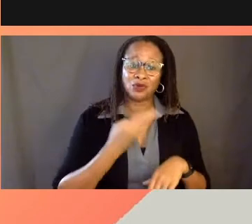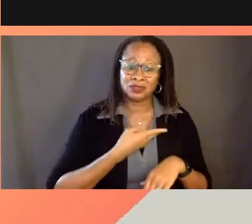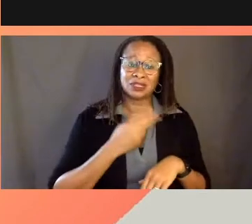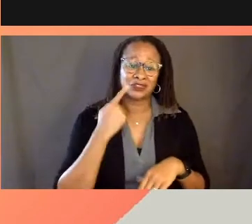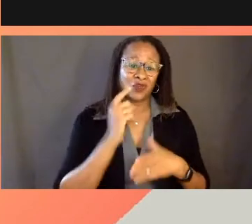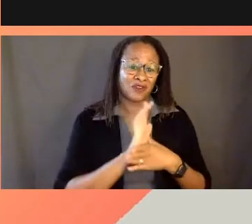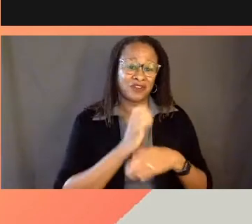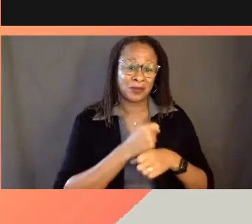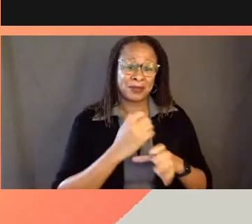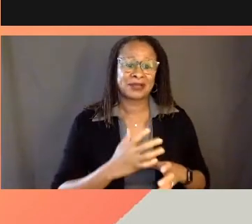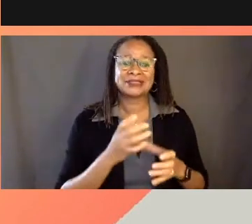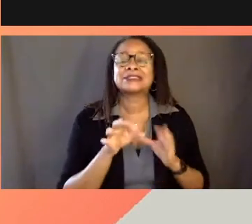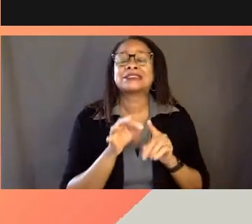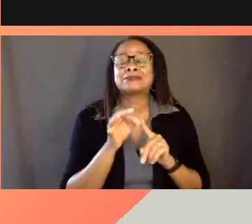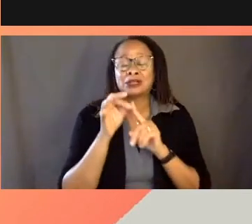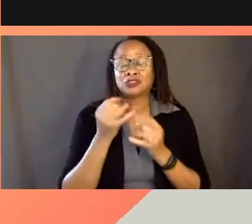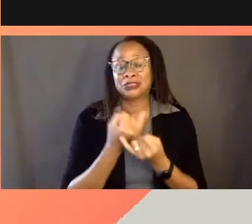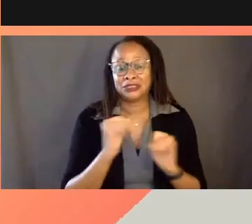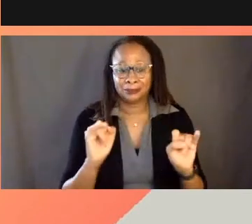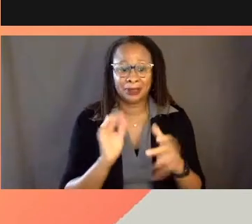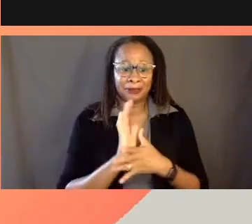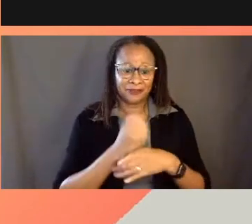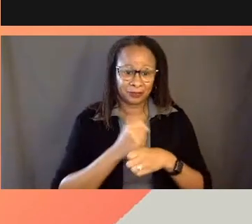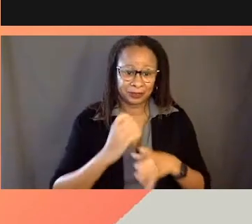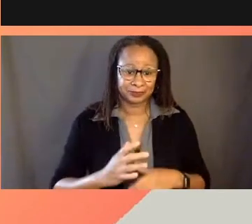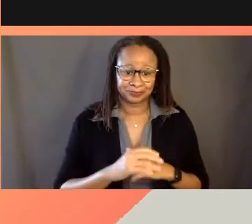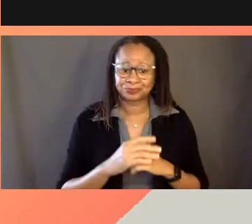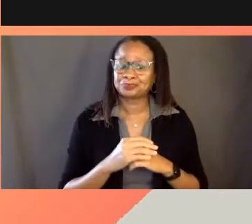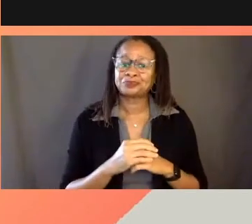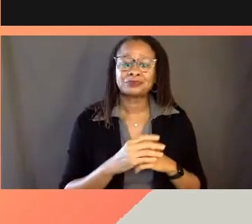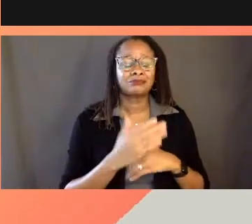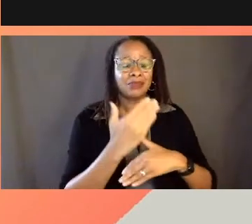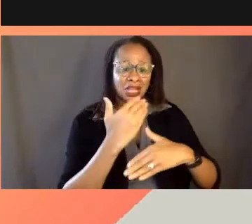especially independent filmmakers and underrepresented filmmakers.